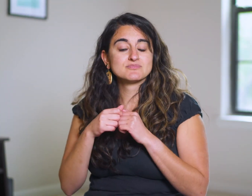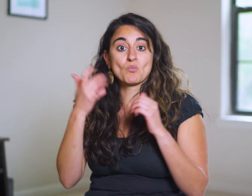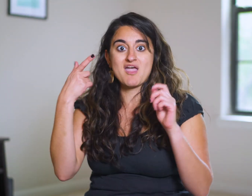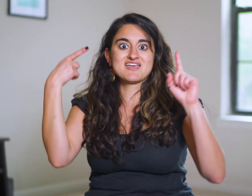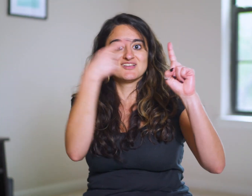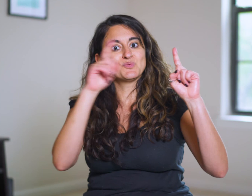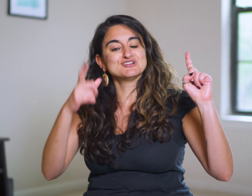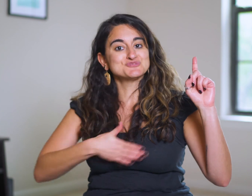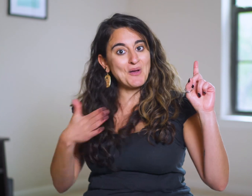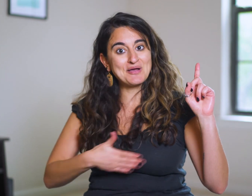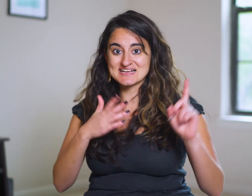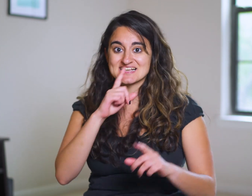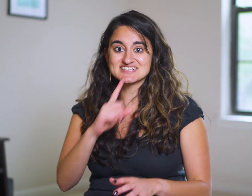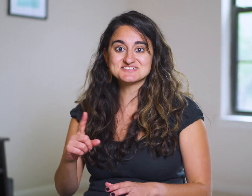He is where the joy is!